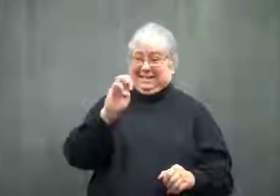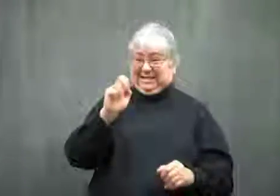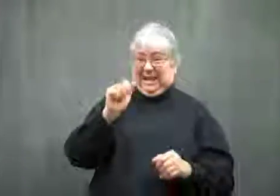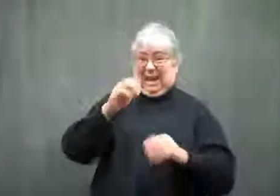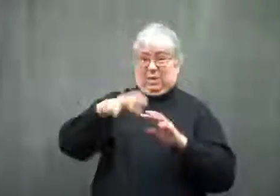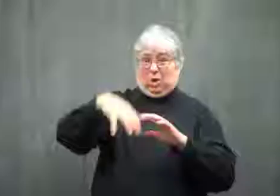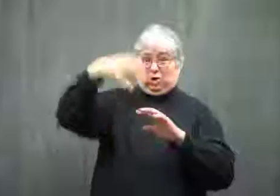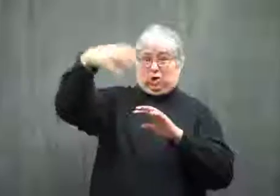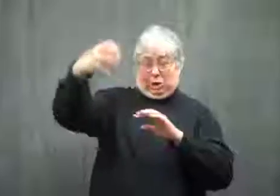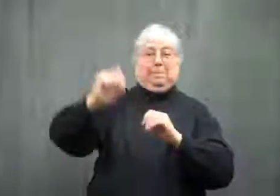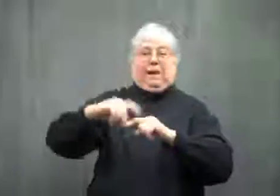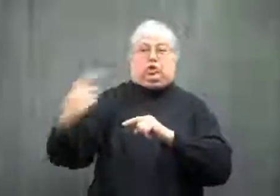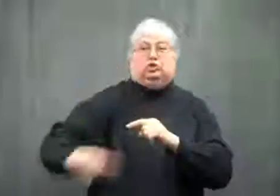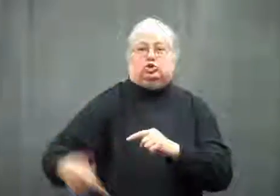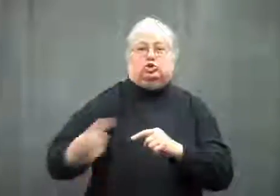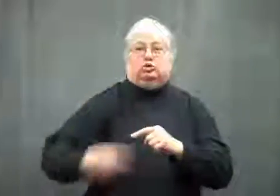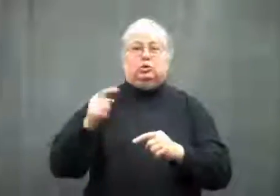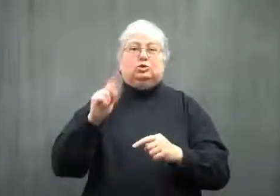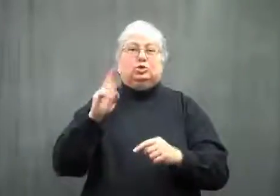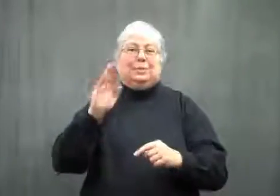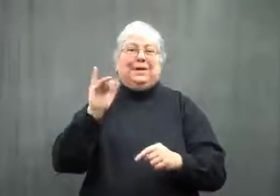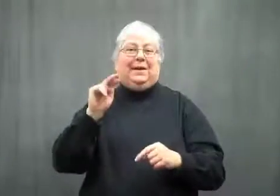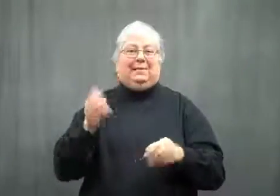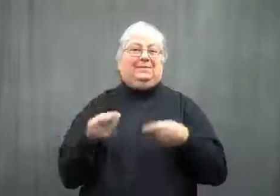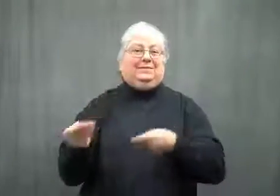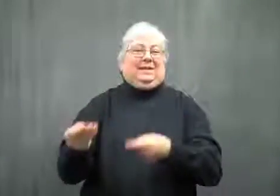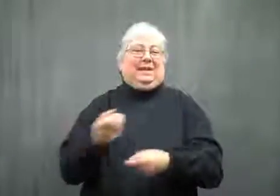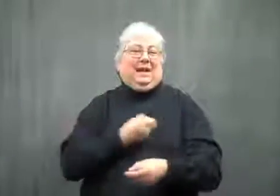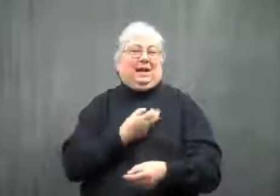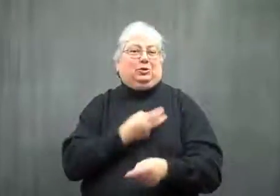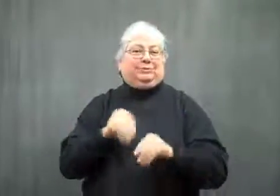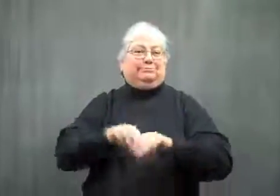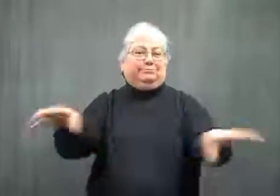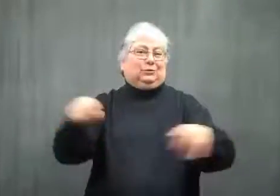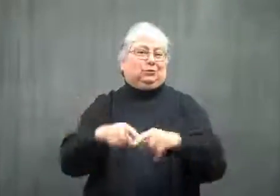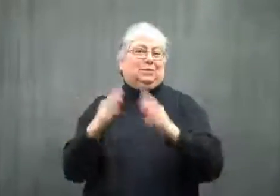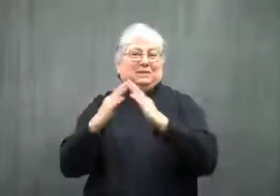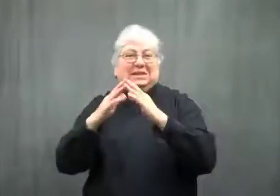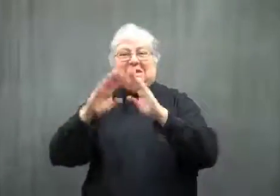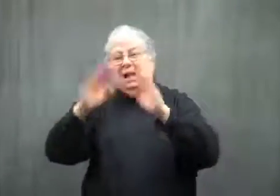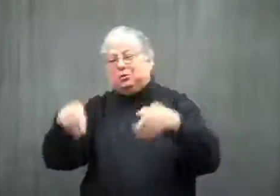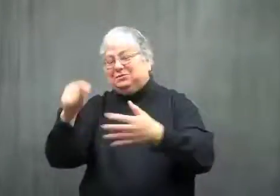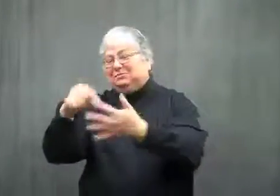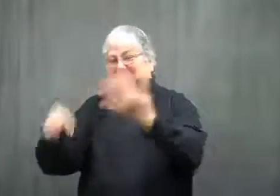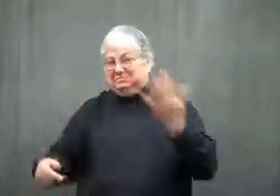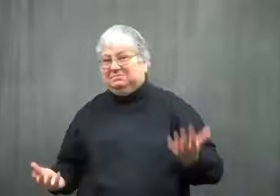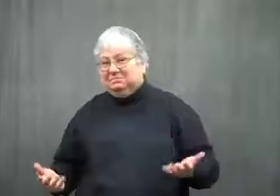The steam turns the turbines, and that makes electricity for cities and houses.